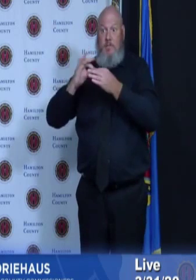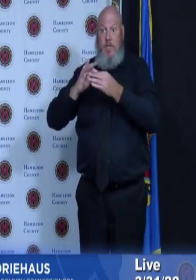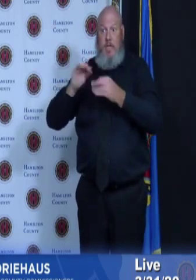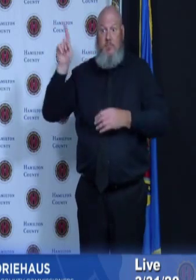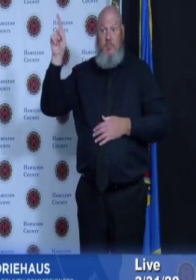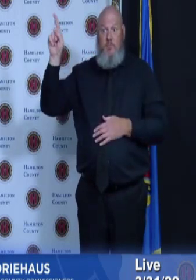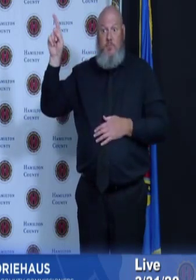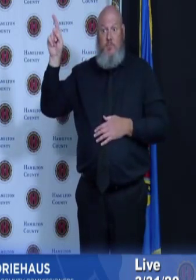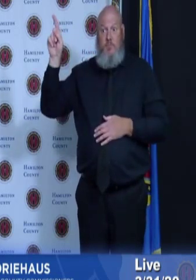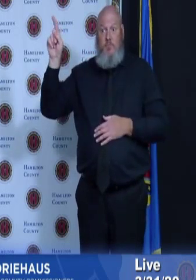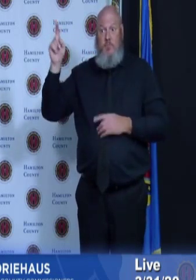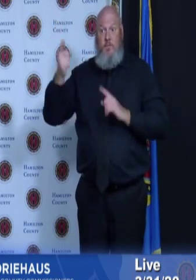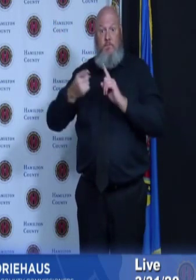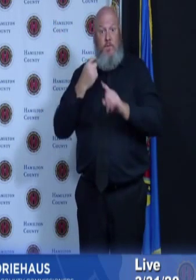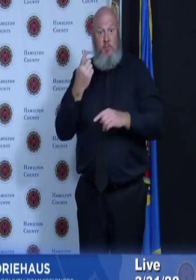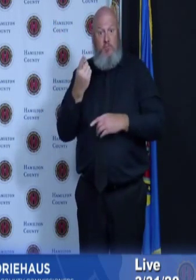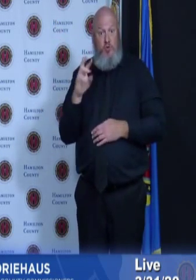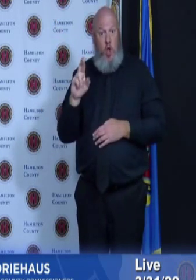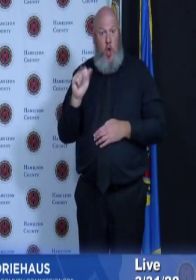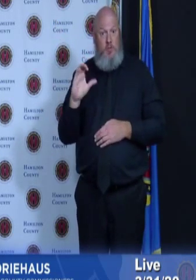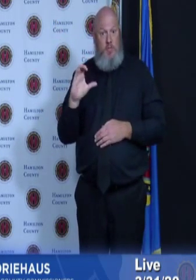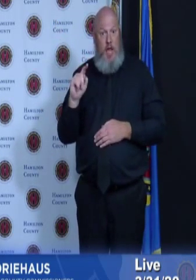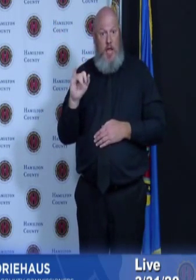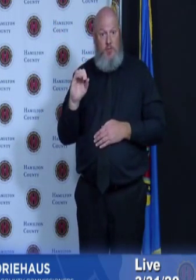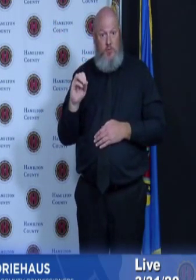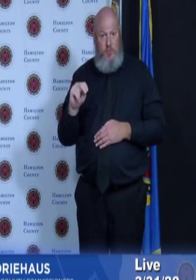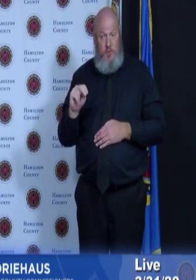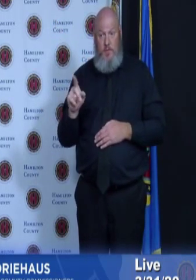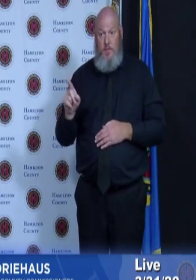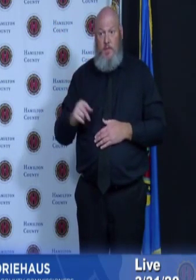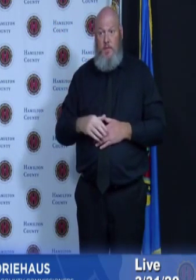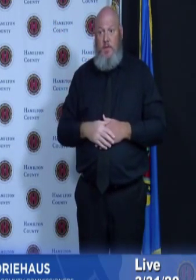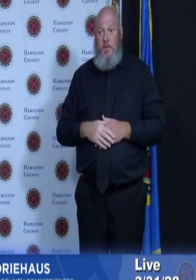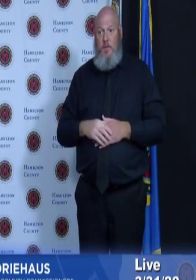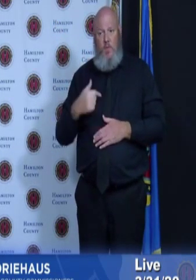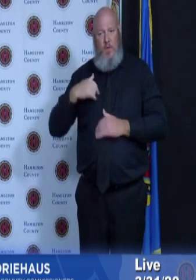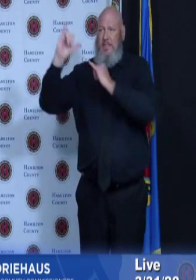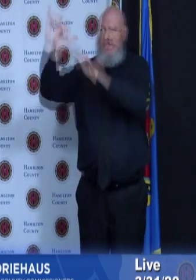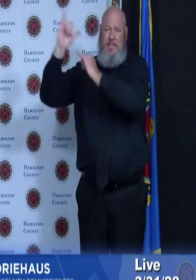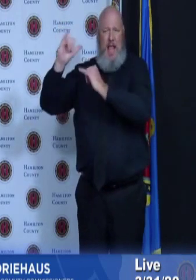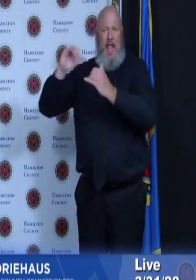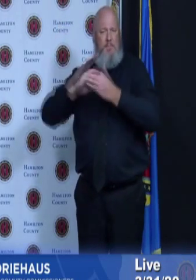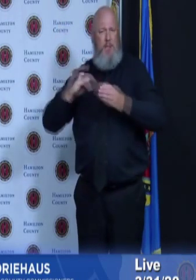the last couple of weeks the whole idea of everything we've been talking about